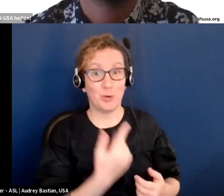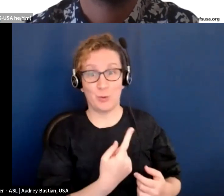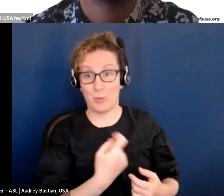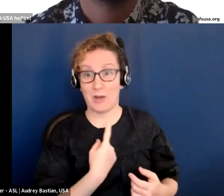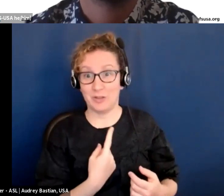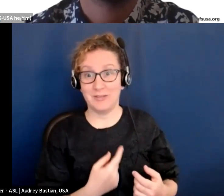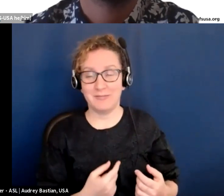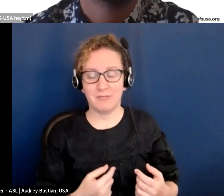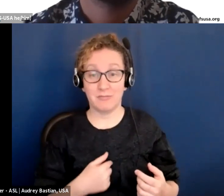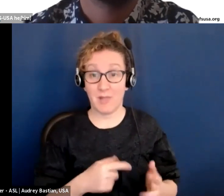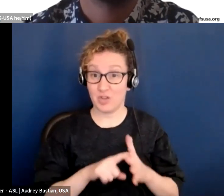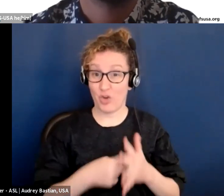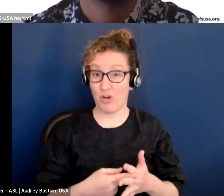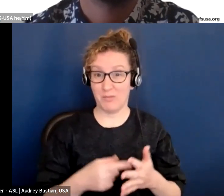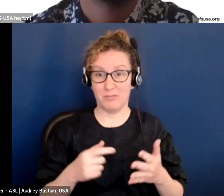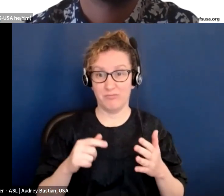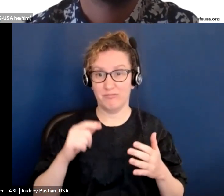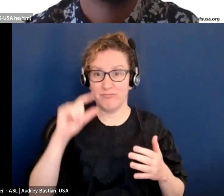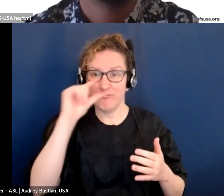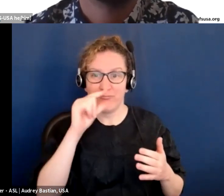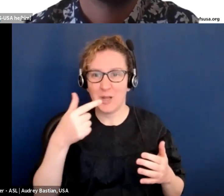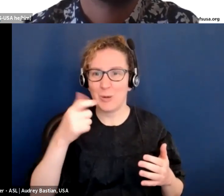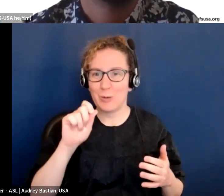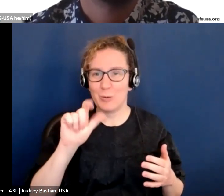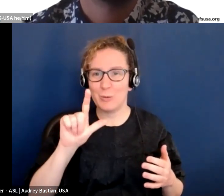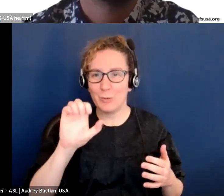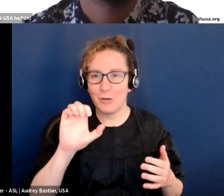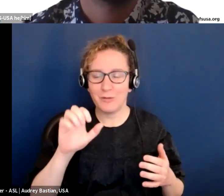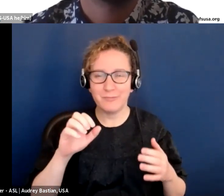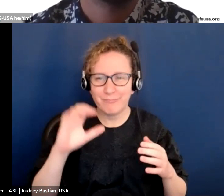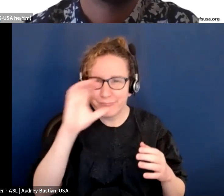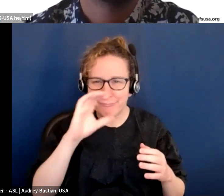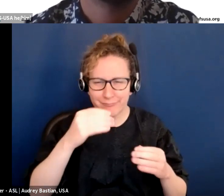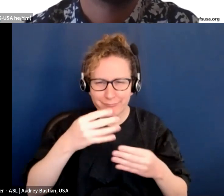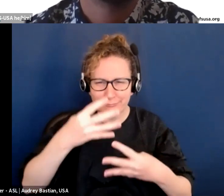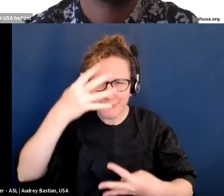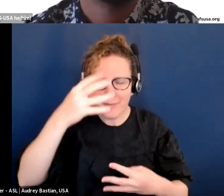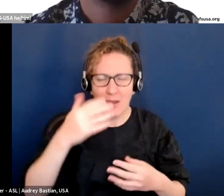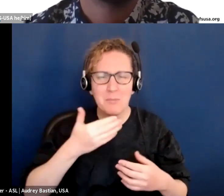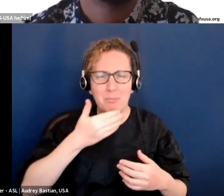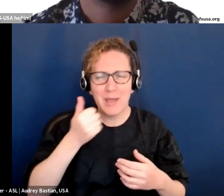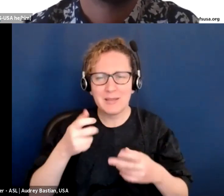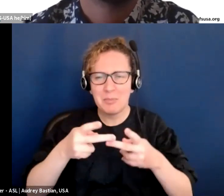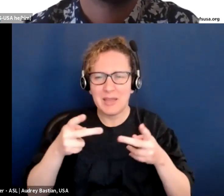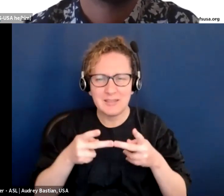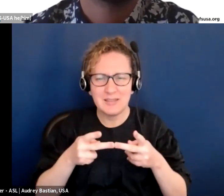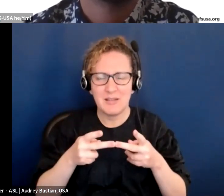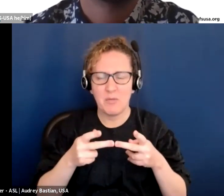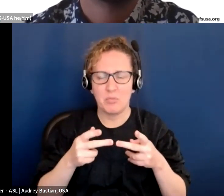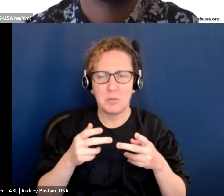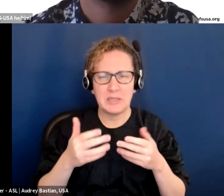best places to go for public transit or things that I was thinking about at the time. I would